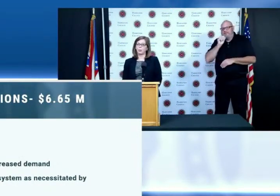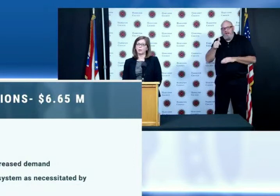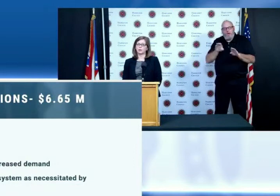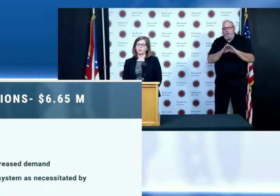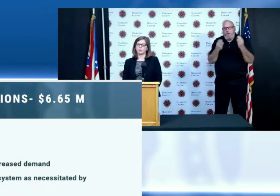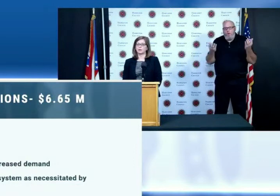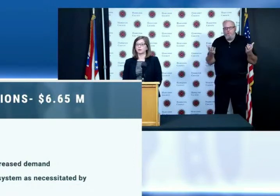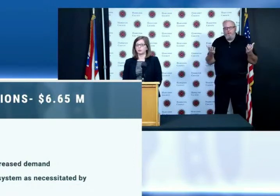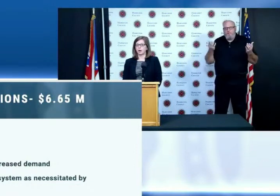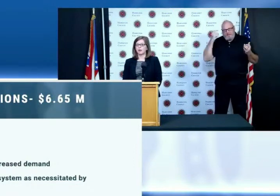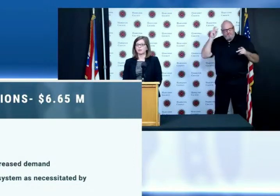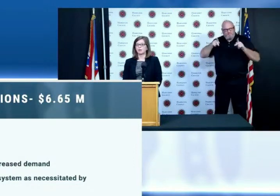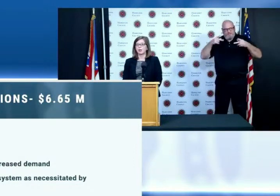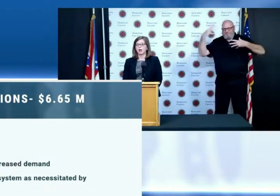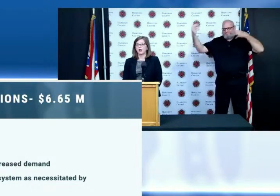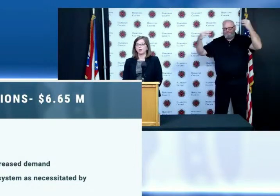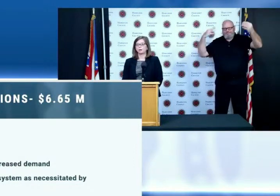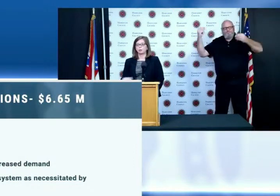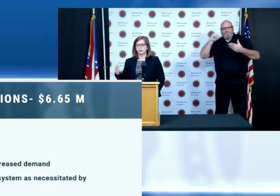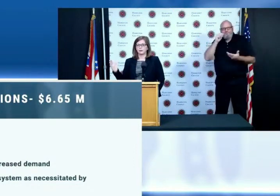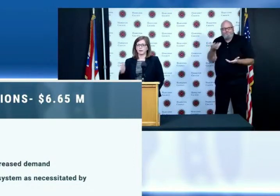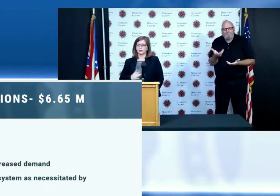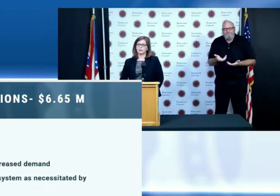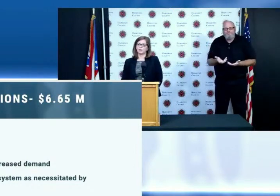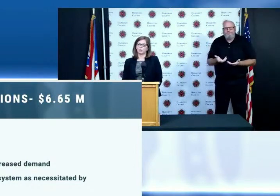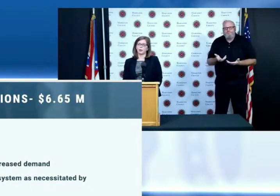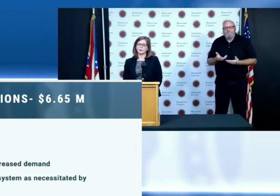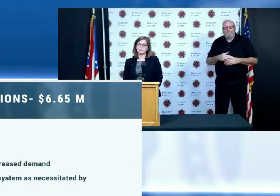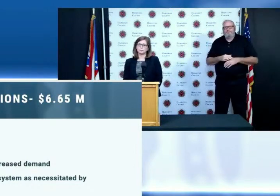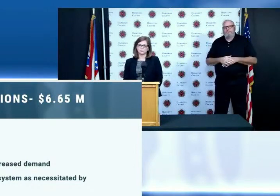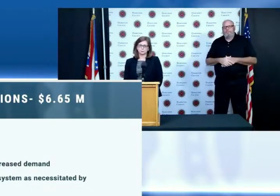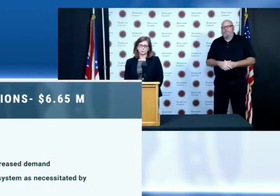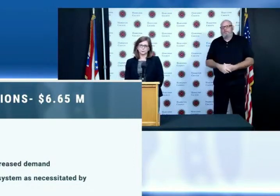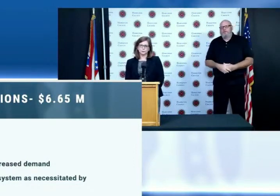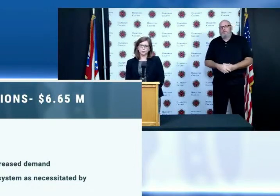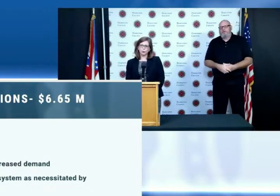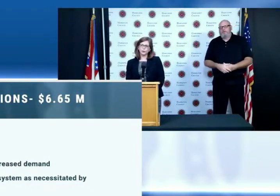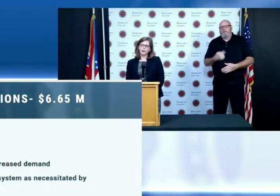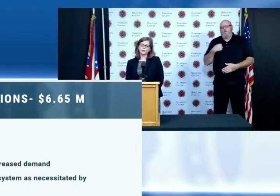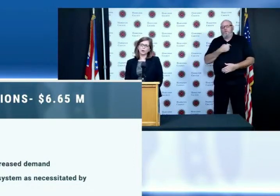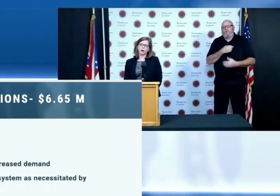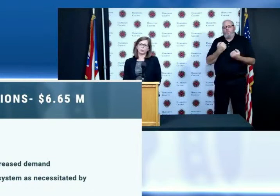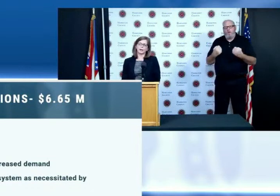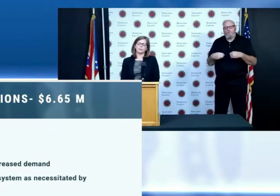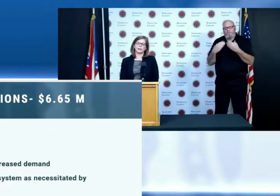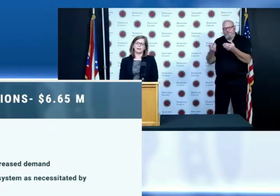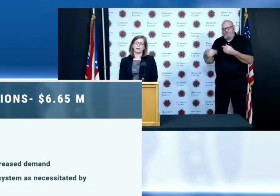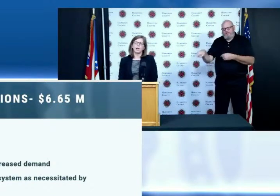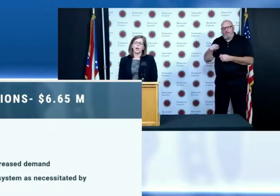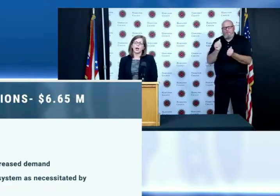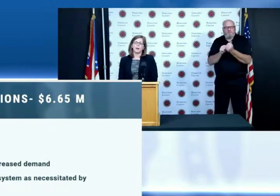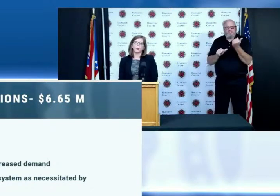those businesses survive through these next several months we've also are recommending one